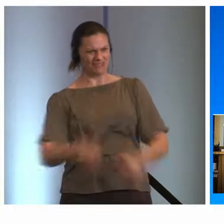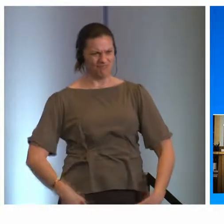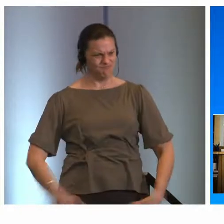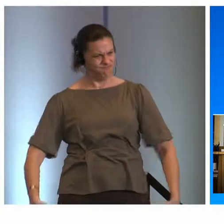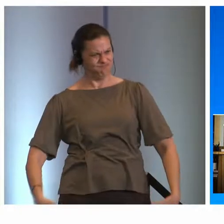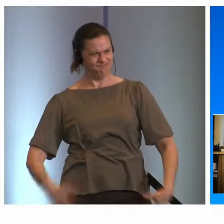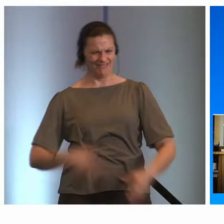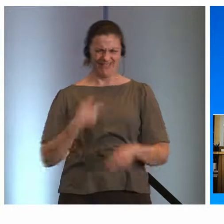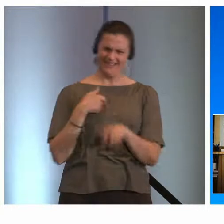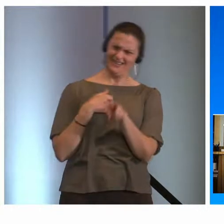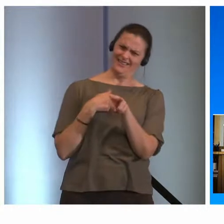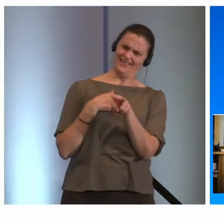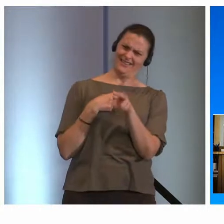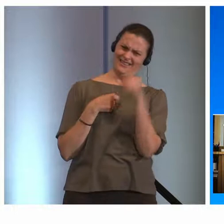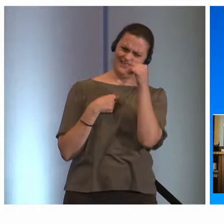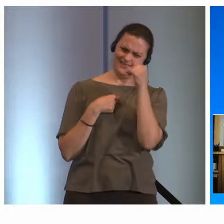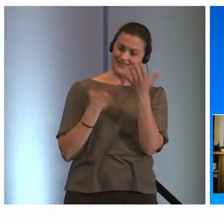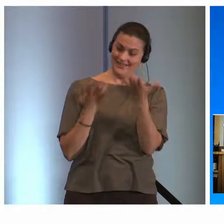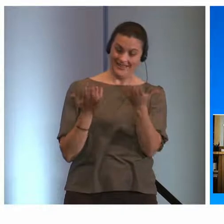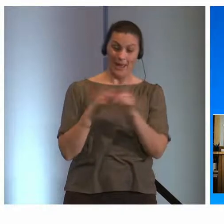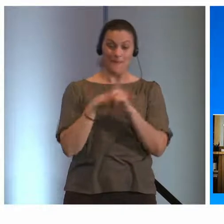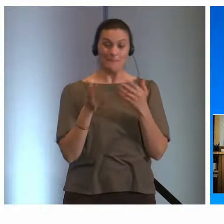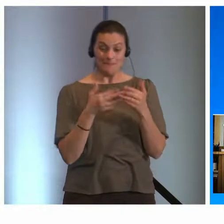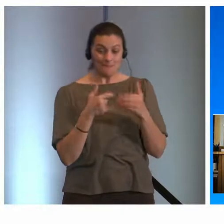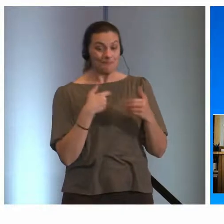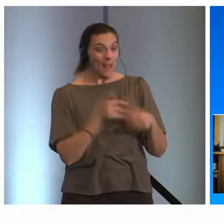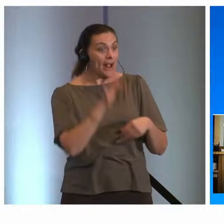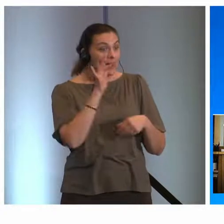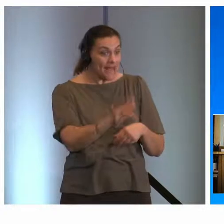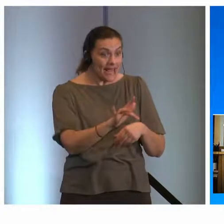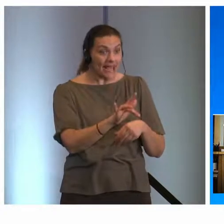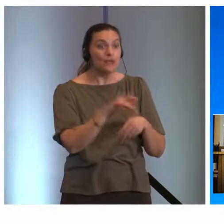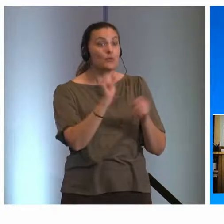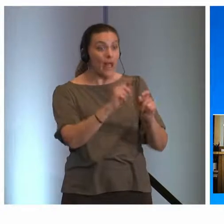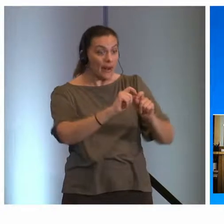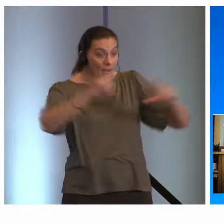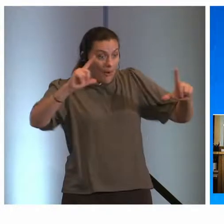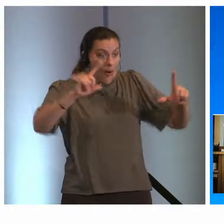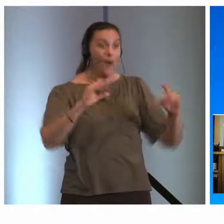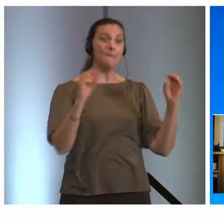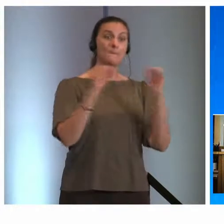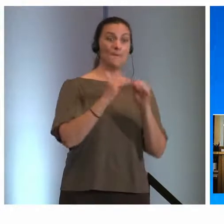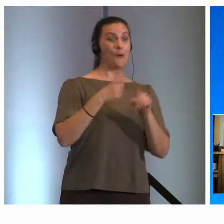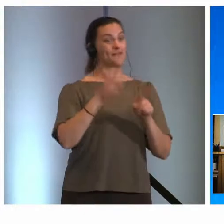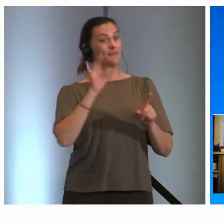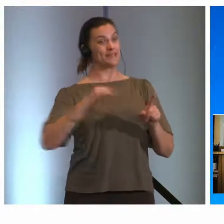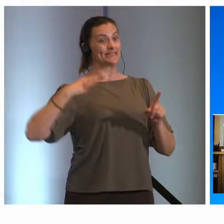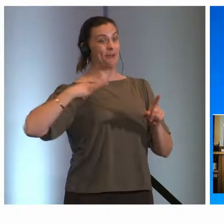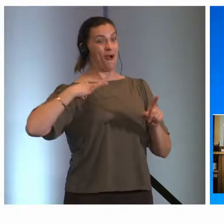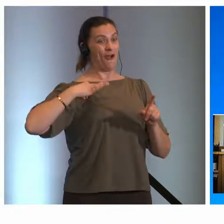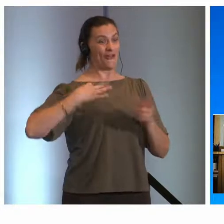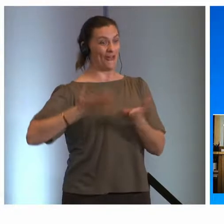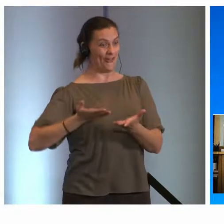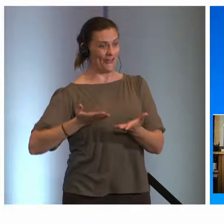so let's examine this photo. On this Web site you can click, and look for models, like you